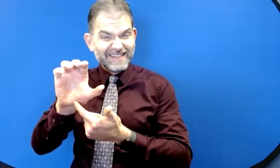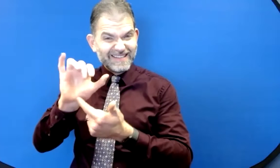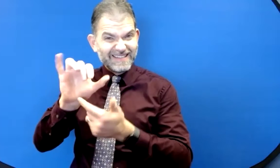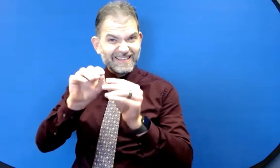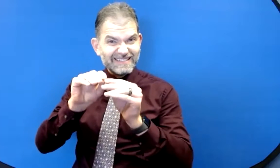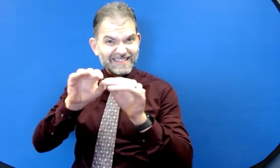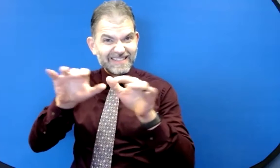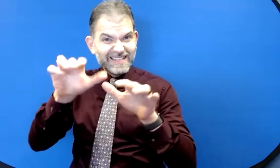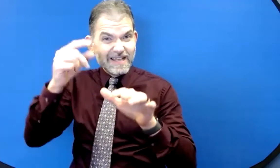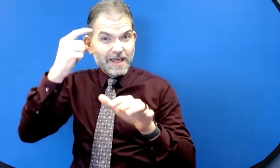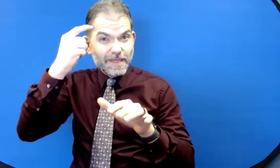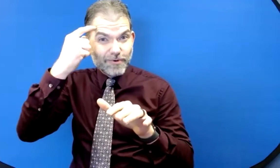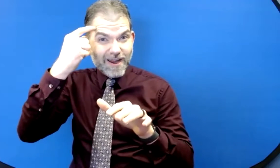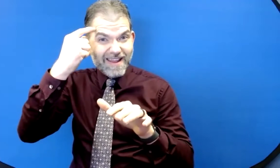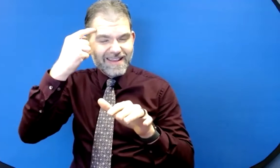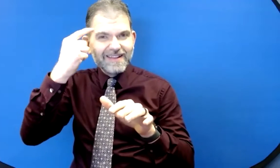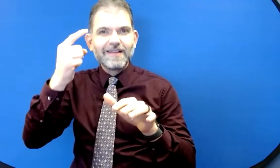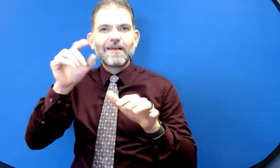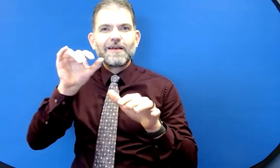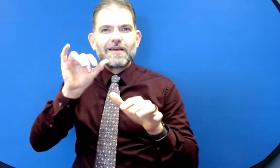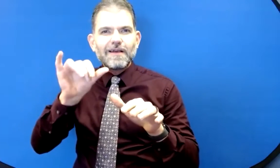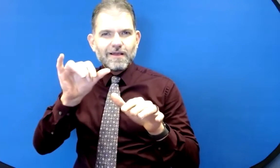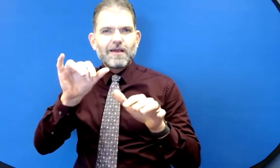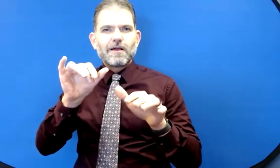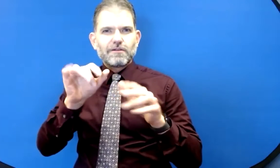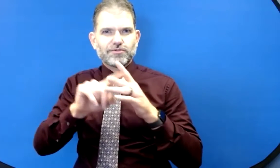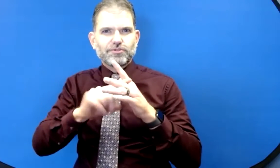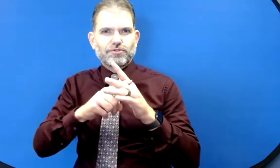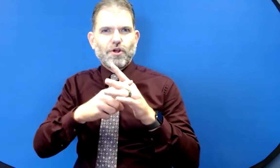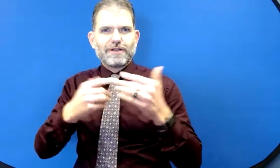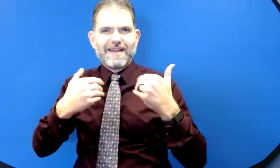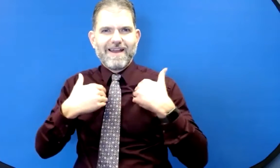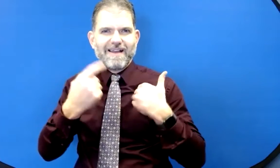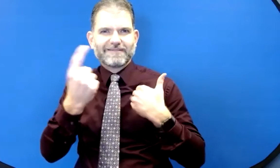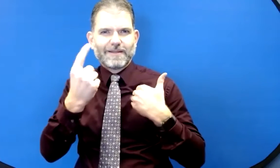ASL Interpreter: when Rbc's are blocked ASL Interpreter: from reaching certain areas of the brain